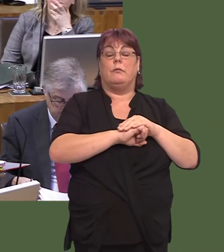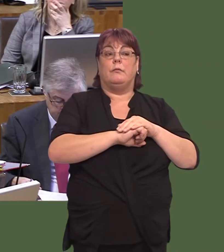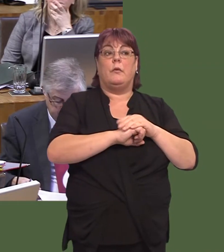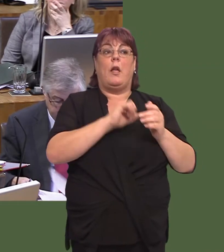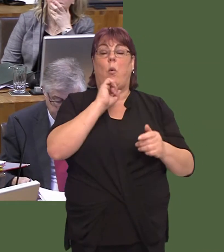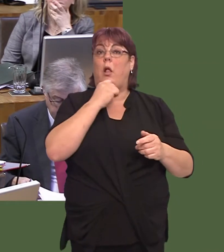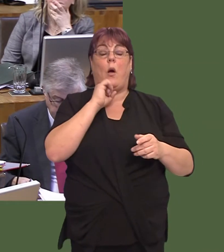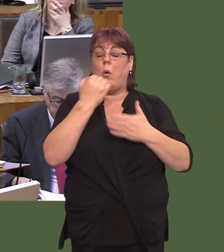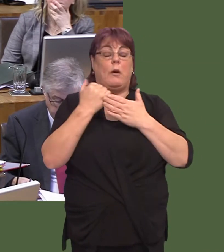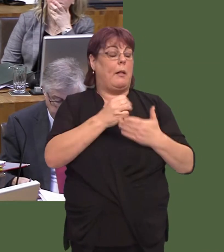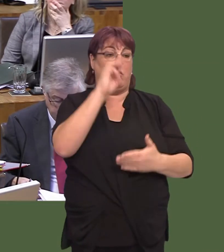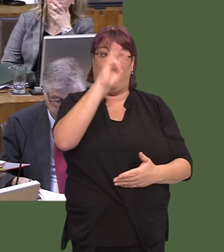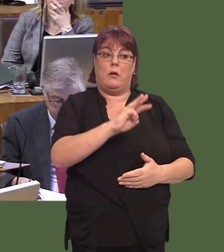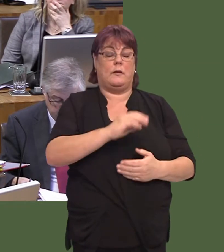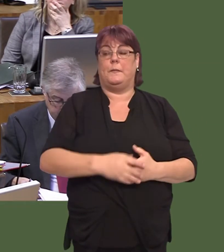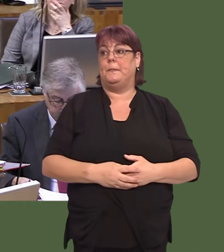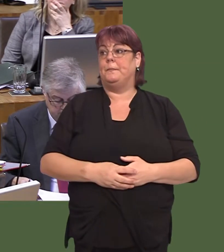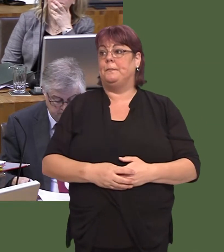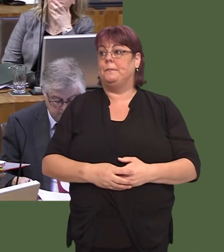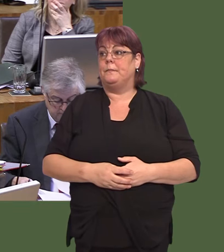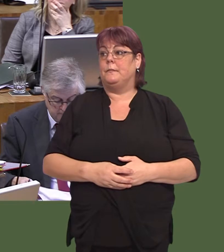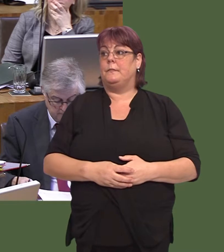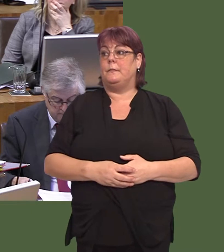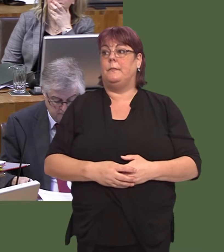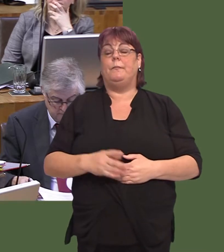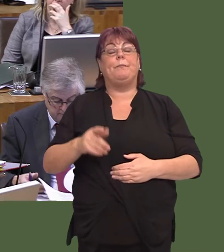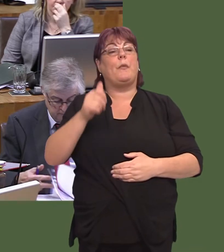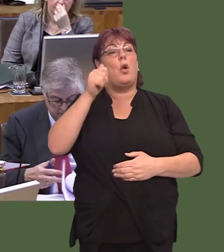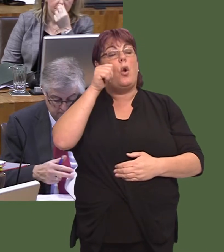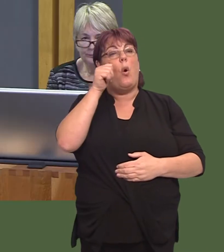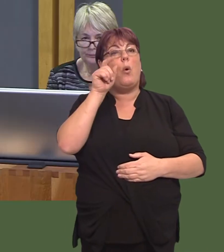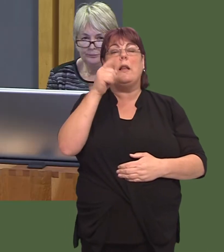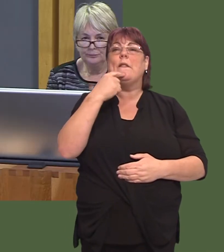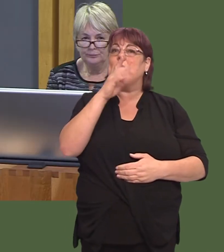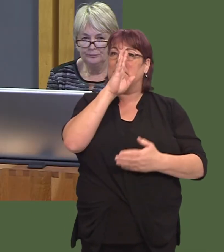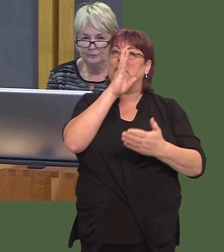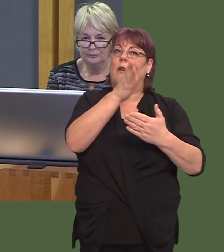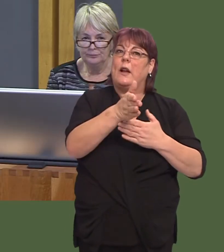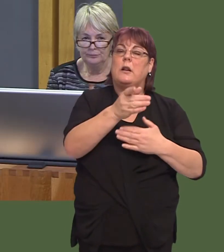Carwyn Jones: He didnít say it specifically, but I know he is intimating the idea of regional quotas, and thatís an interesting idea.